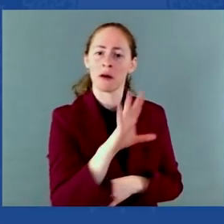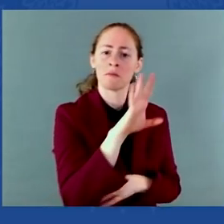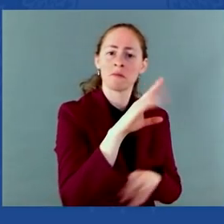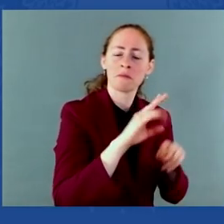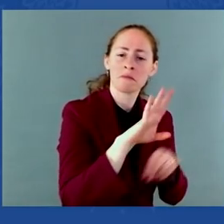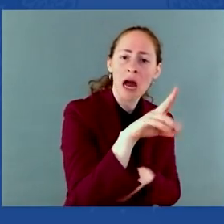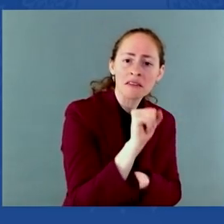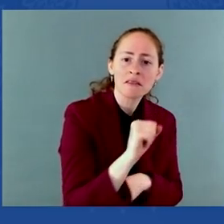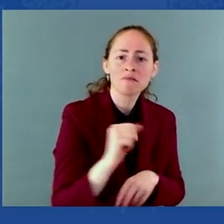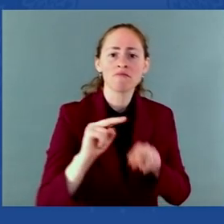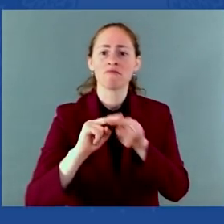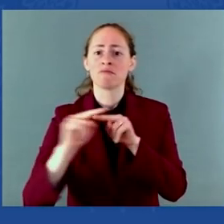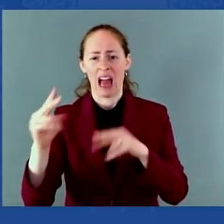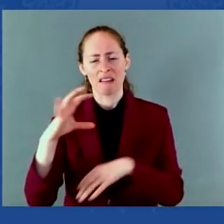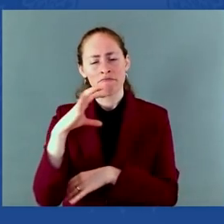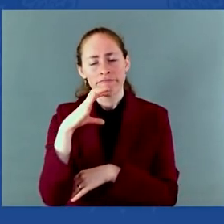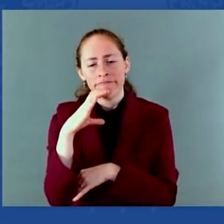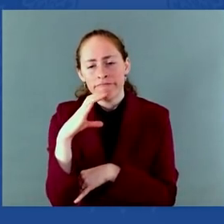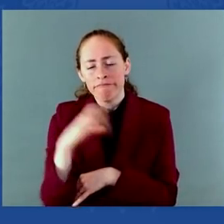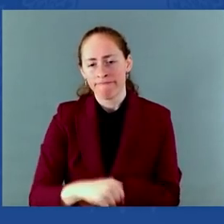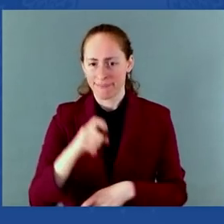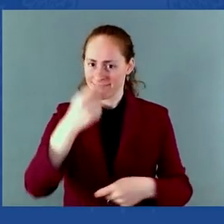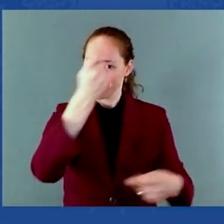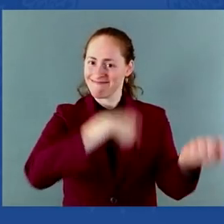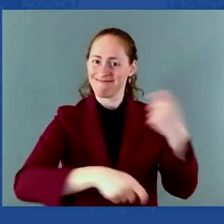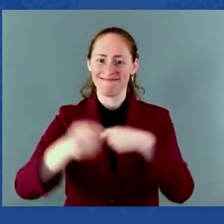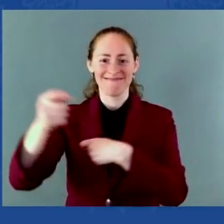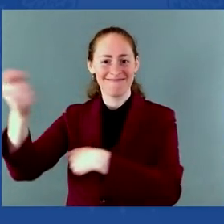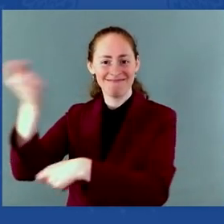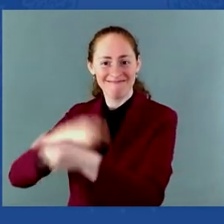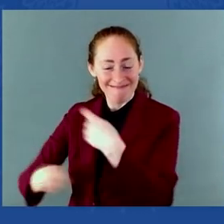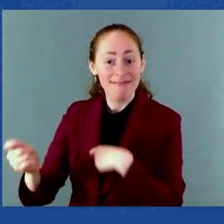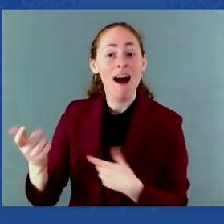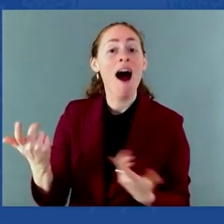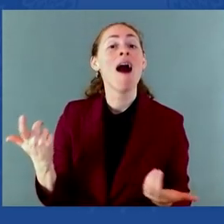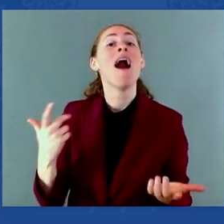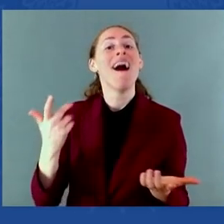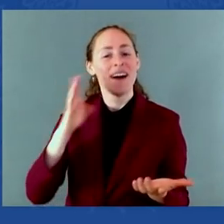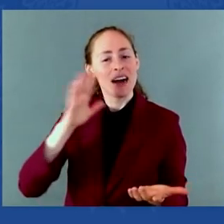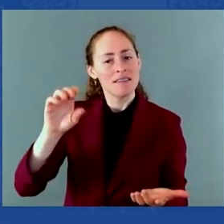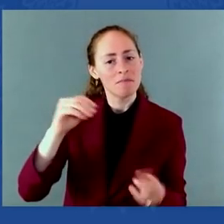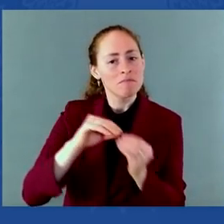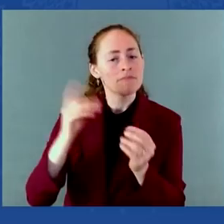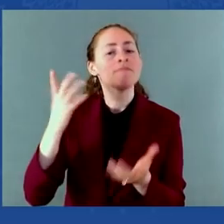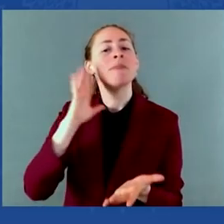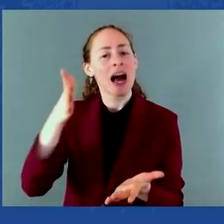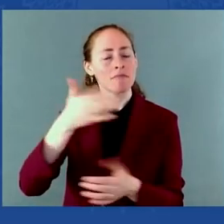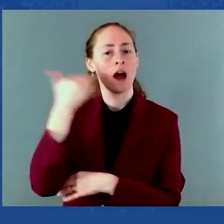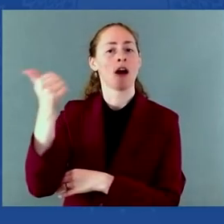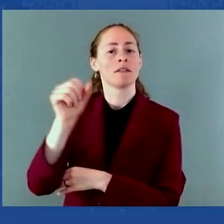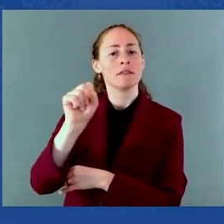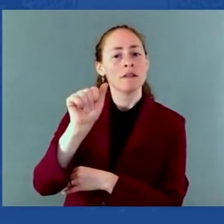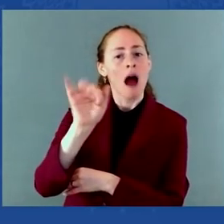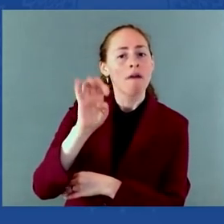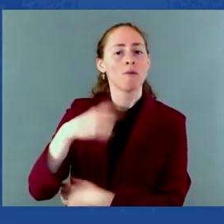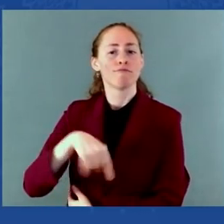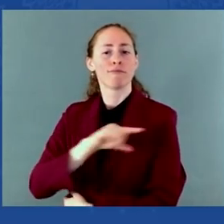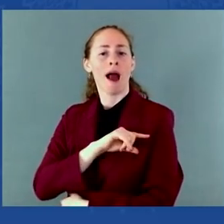What it means: You'll be safer to get where you're going faster, and you'll save money. And this means jobs -- jobs for folks making these upgrades.